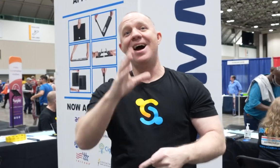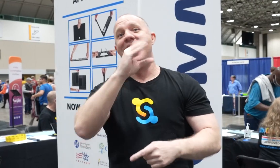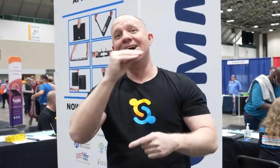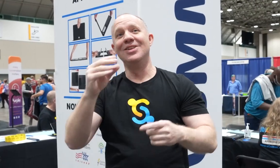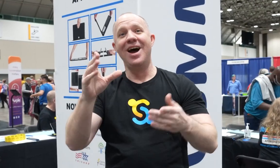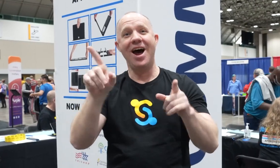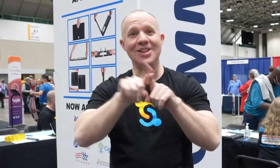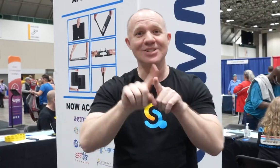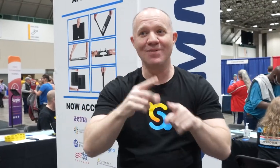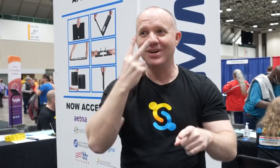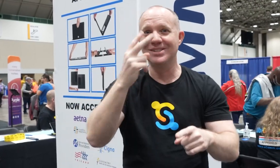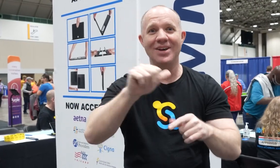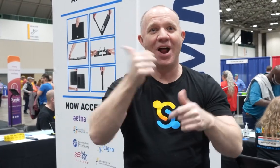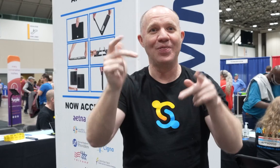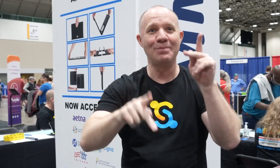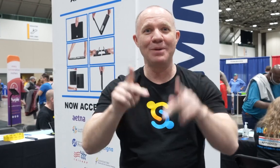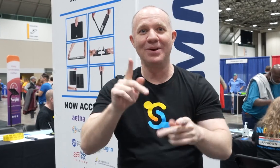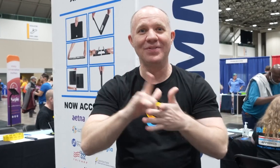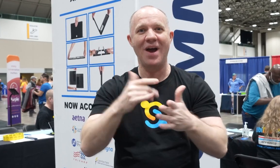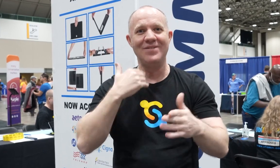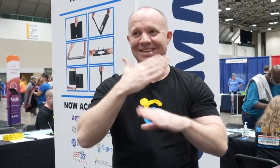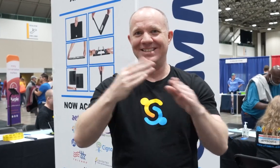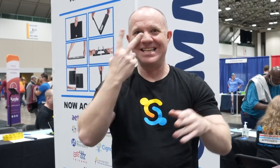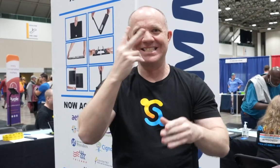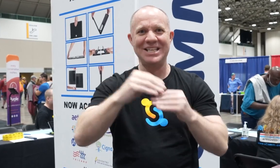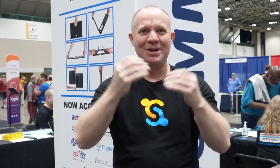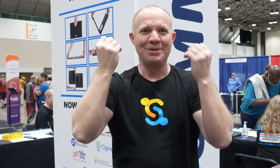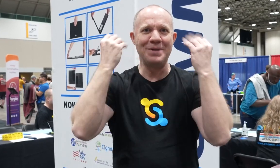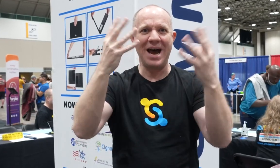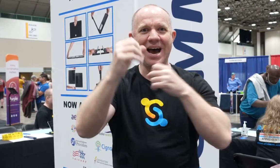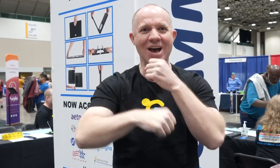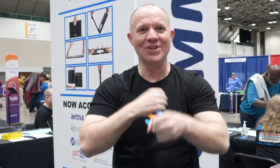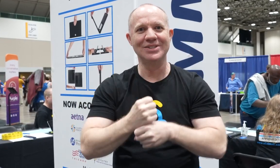Also, I’ve seen people that I haven’t seen in so many years.